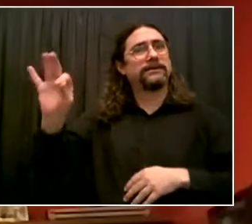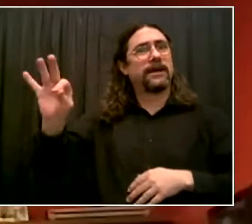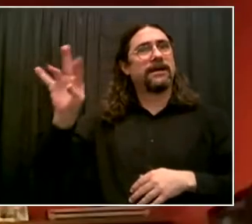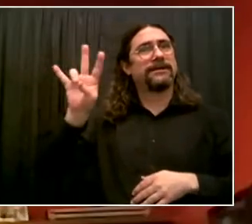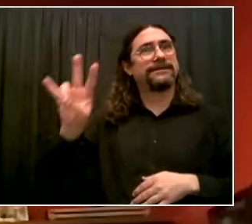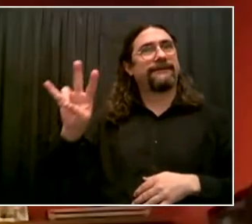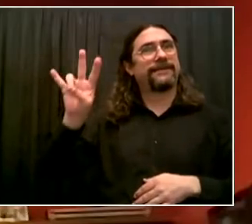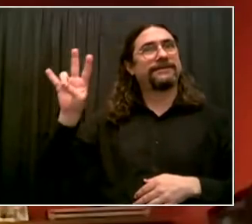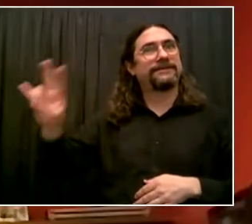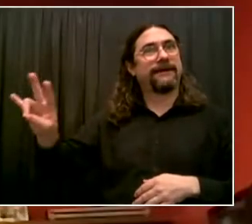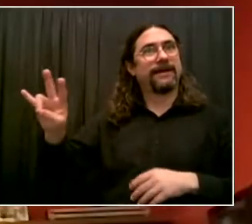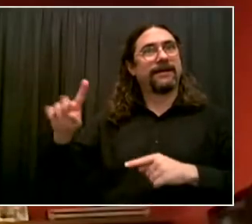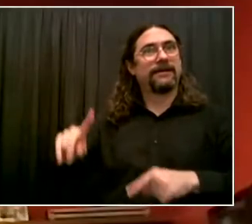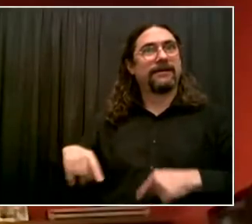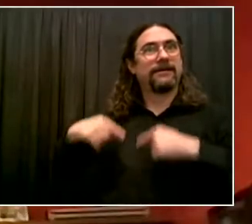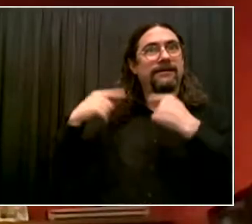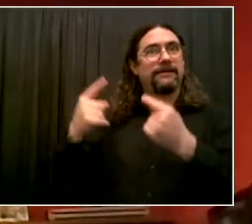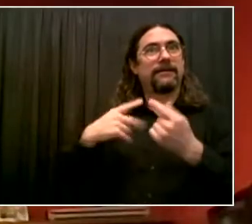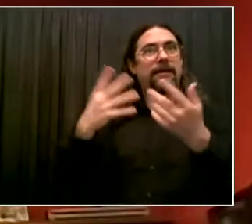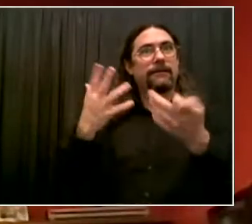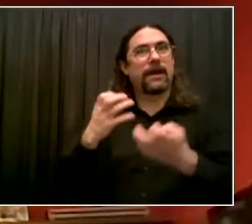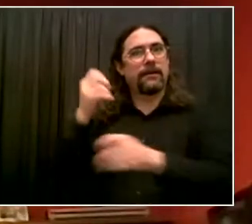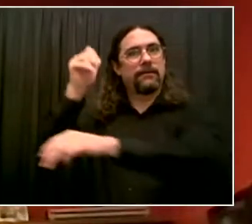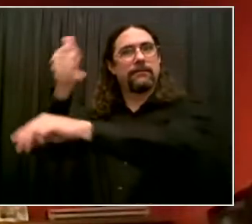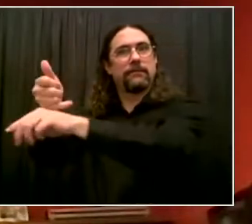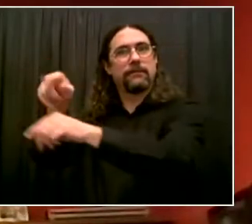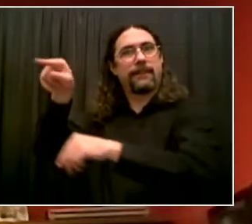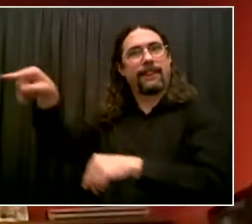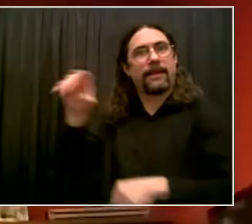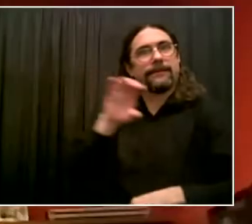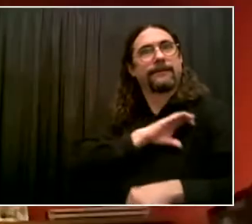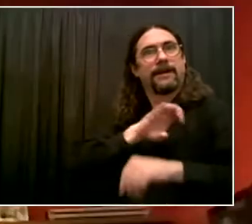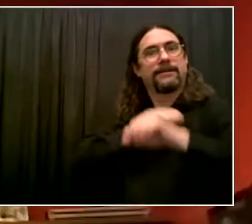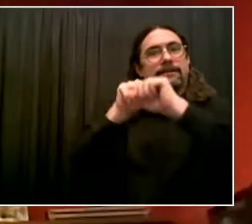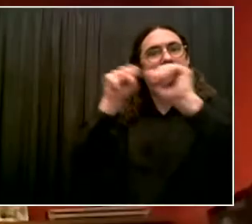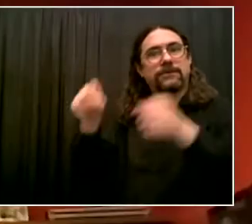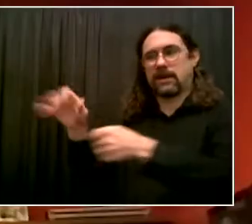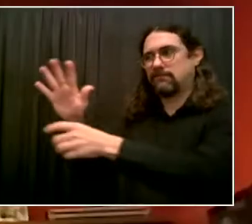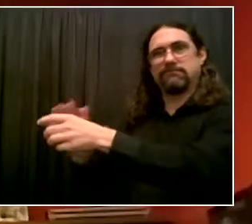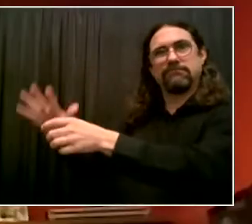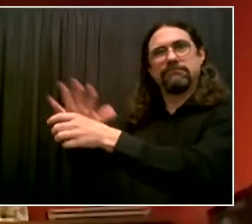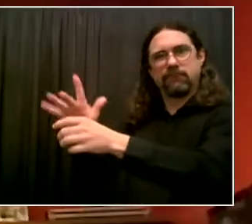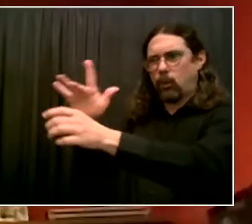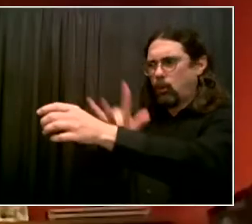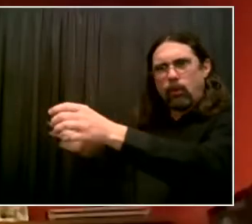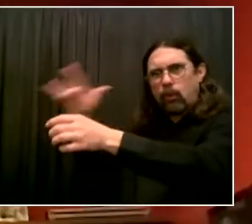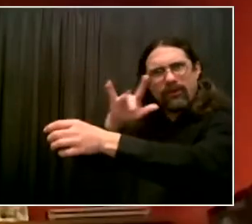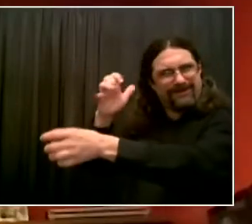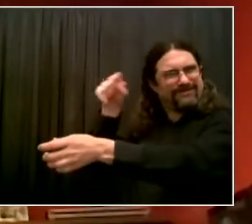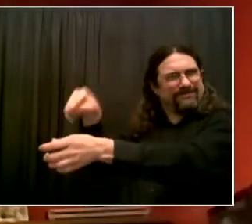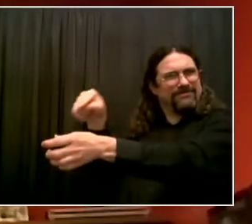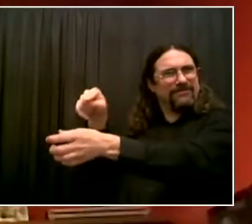THIS STRUGGLE STARTED IN 1977. THAT'S WHEN THE COMMUNITY BEGAN